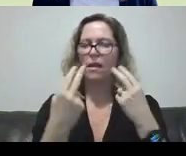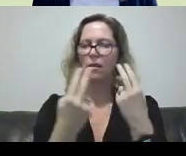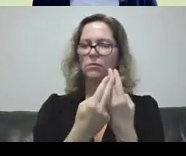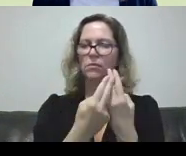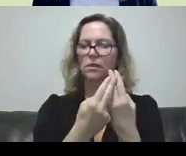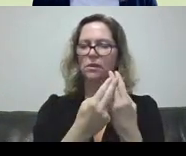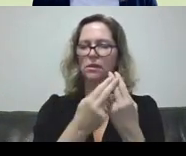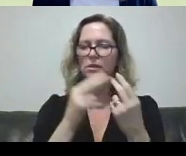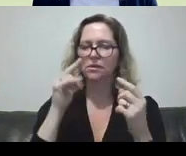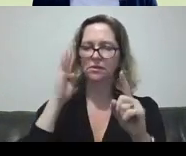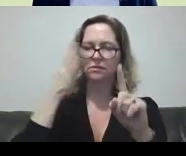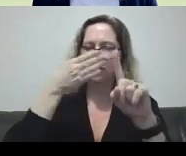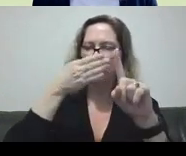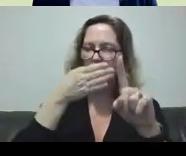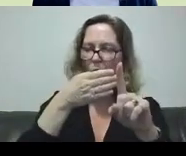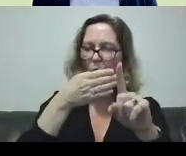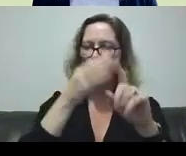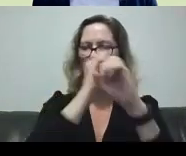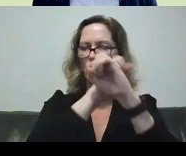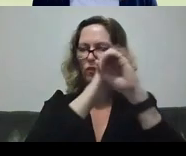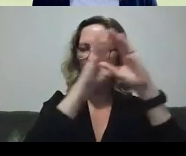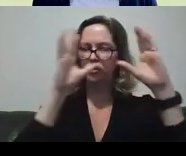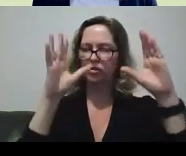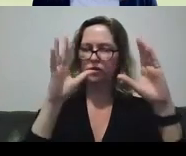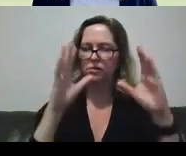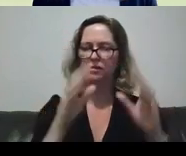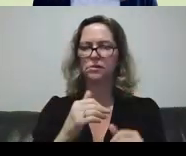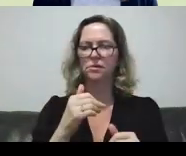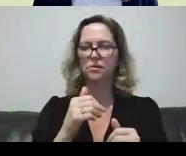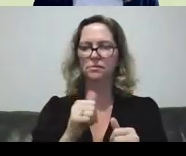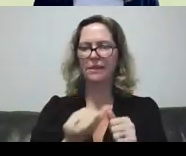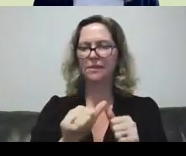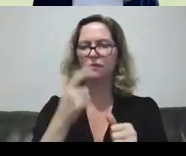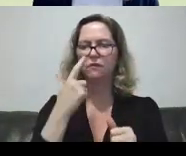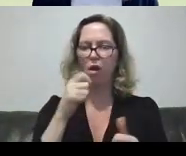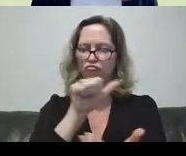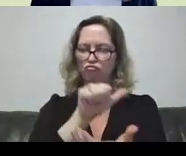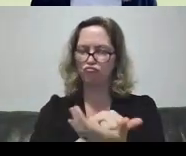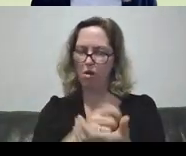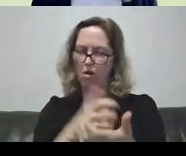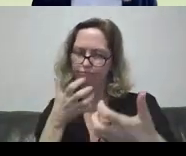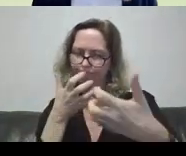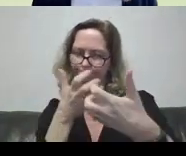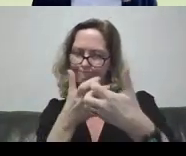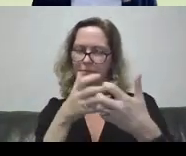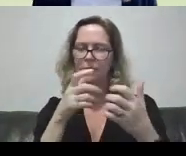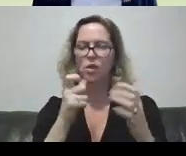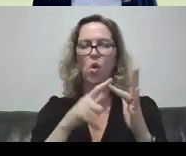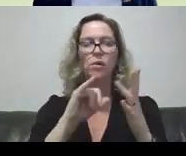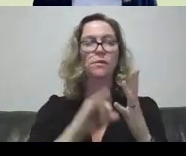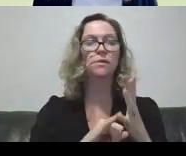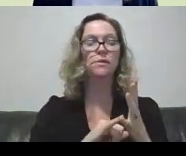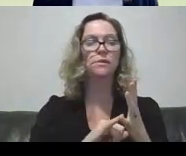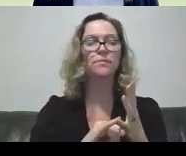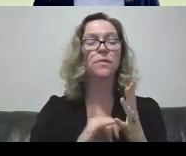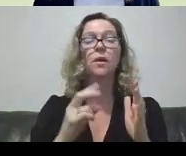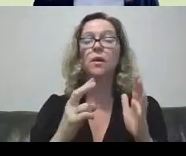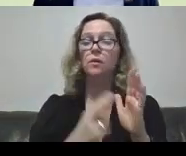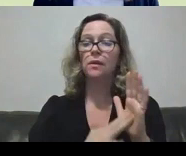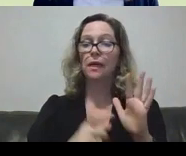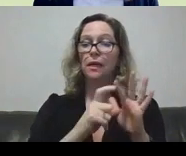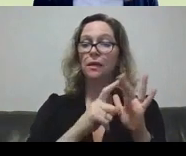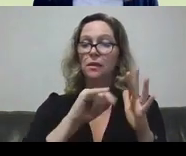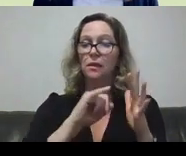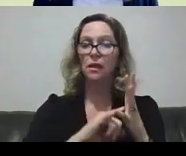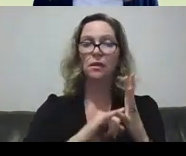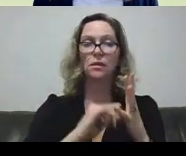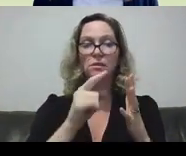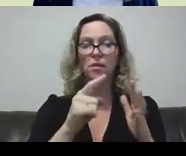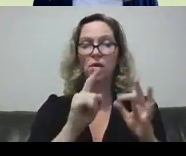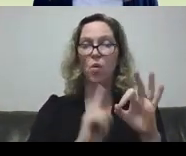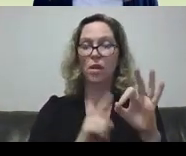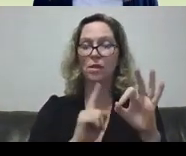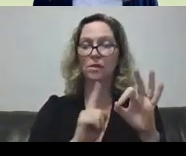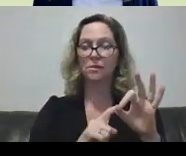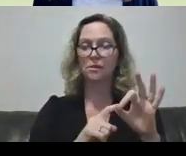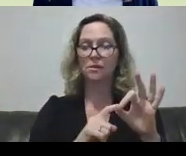you so the NDS Quality and Safeguards Commission they there's many